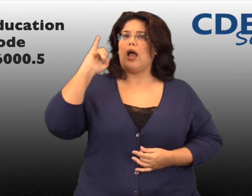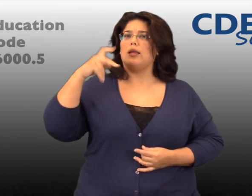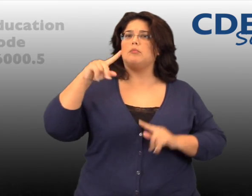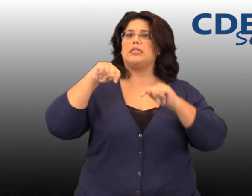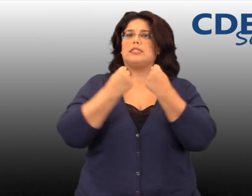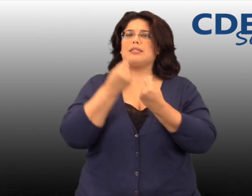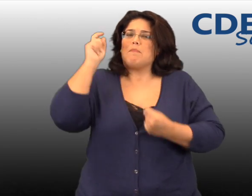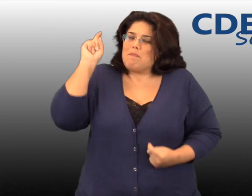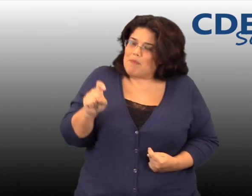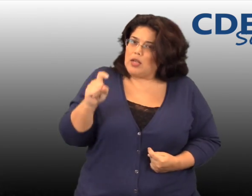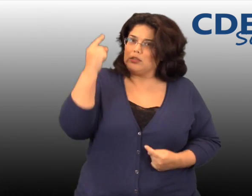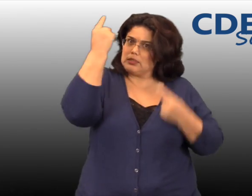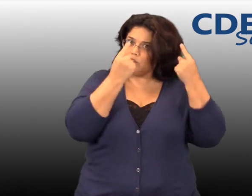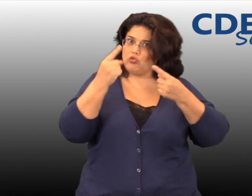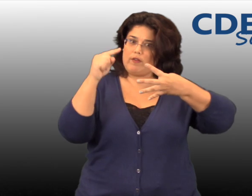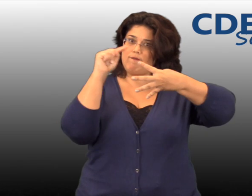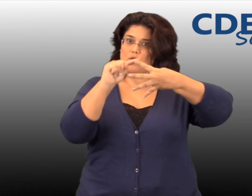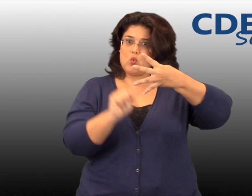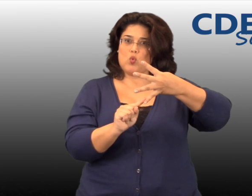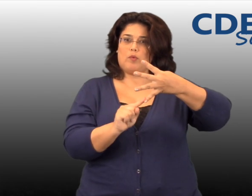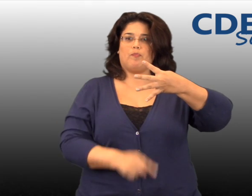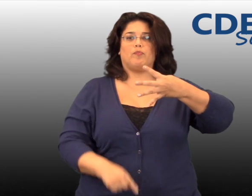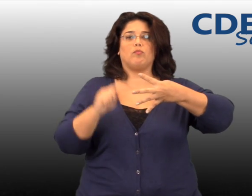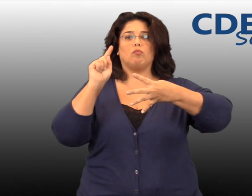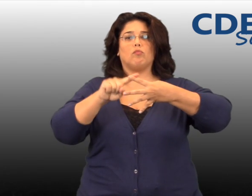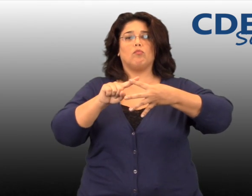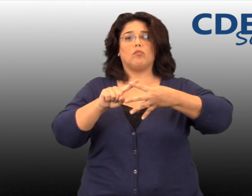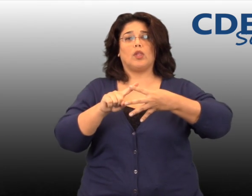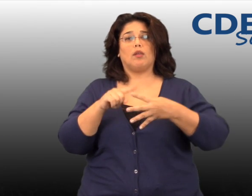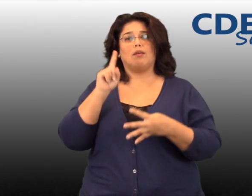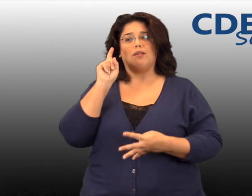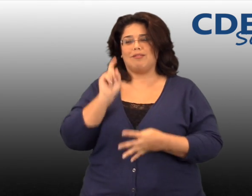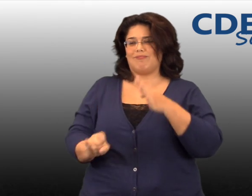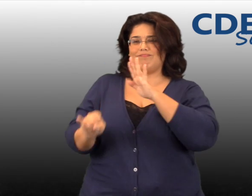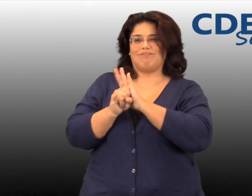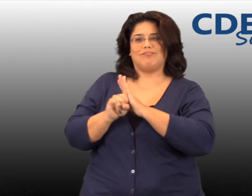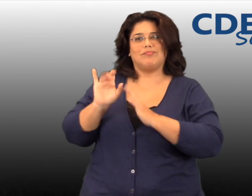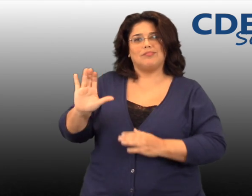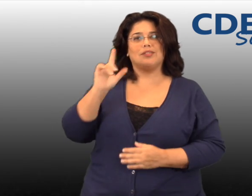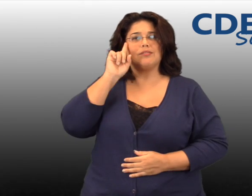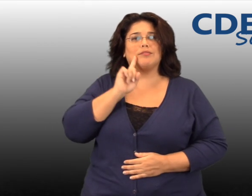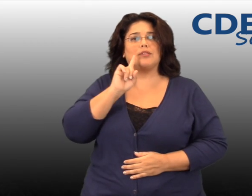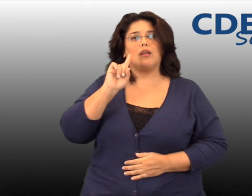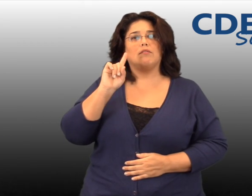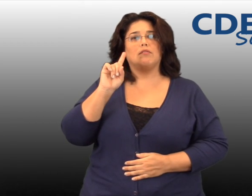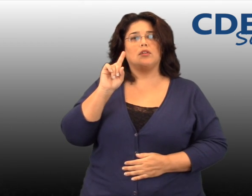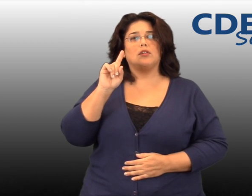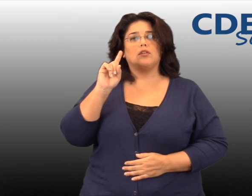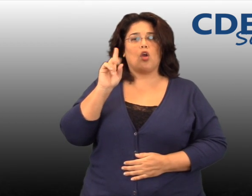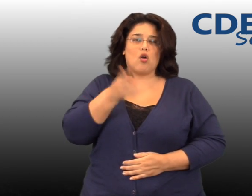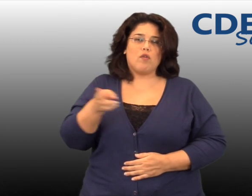team should consider: 1. the deaf or hard of hearing child's language